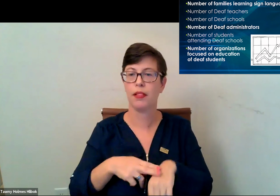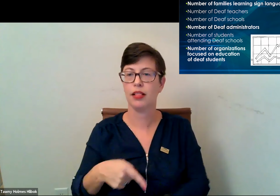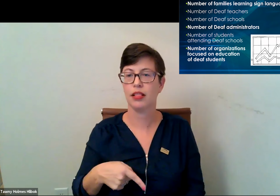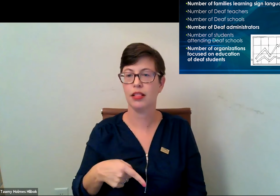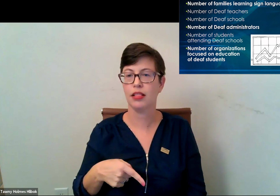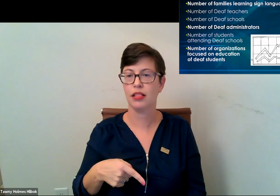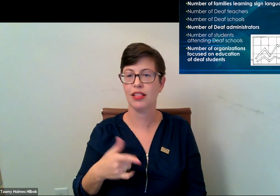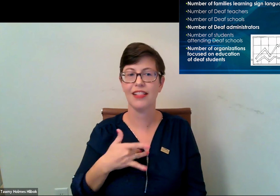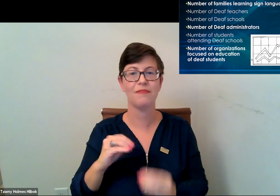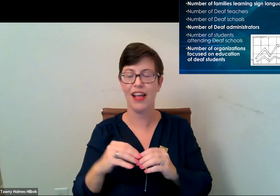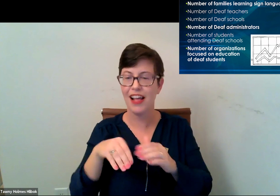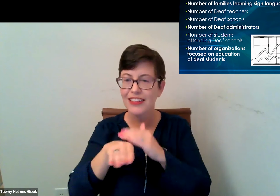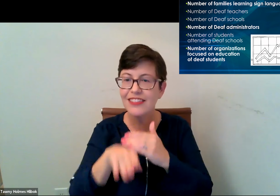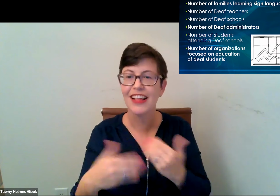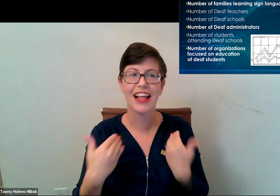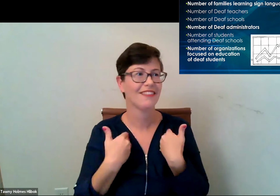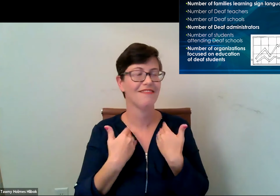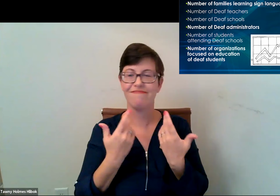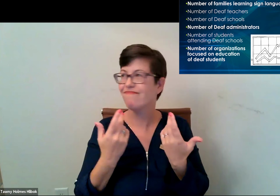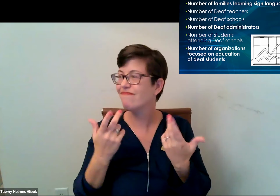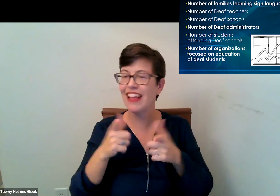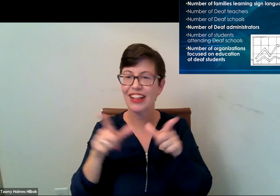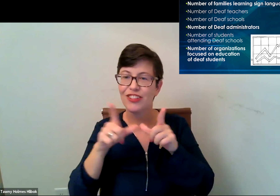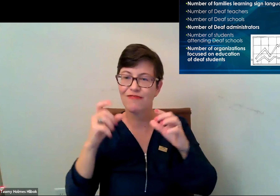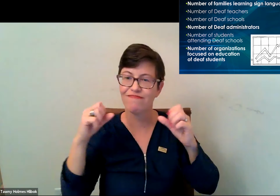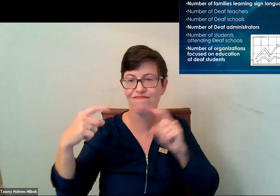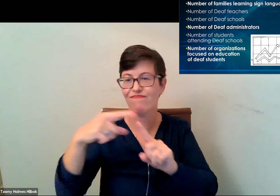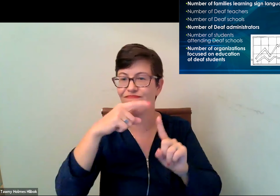they have that's where they feel normal that's where they have access that's where they have.